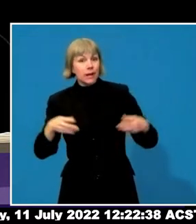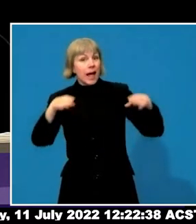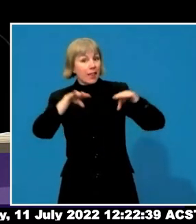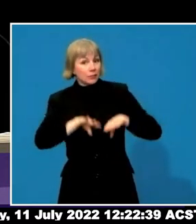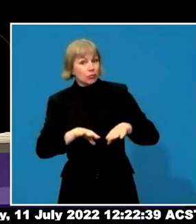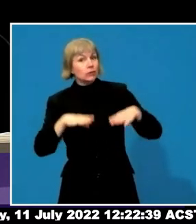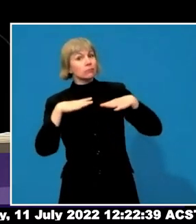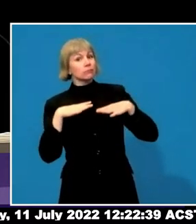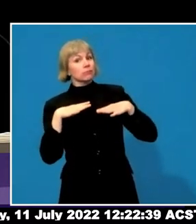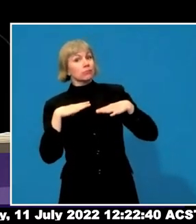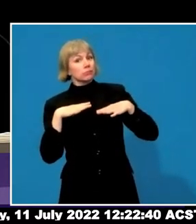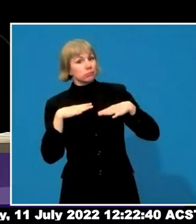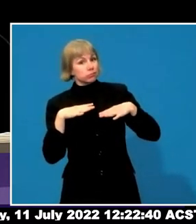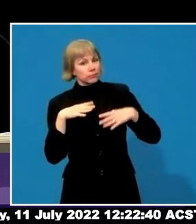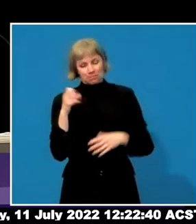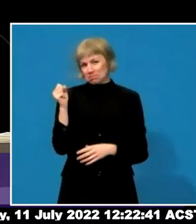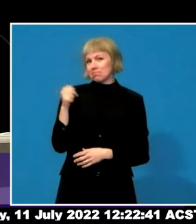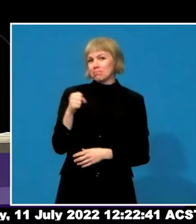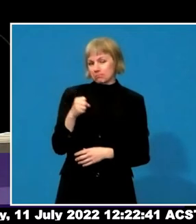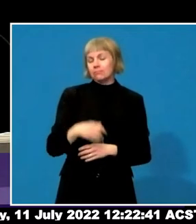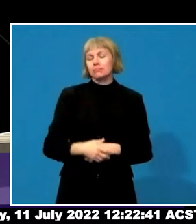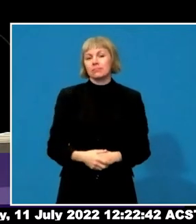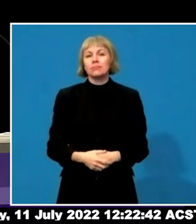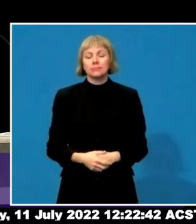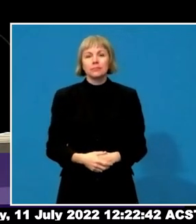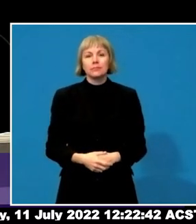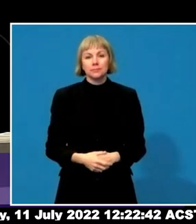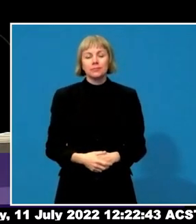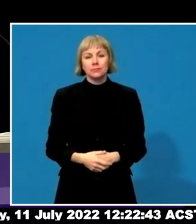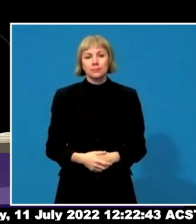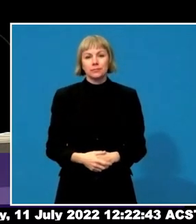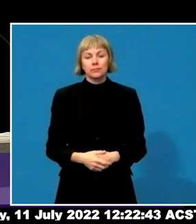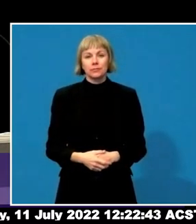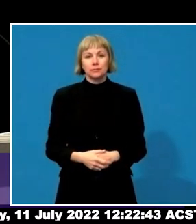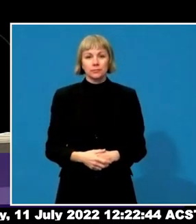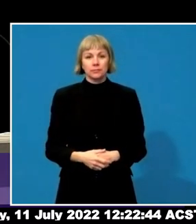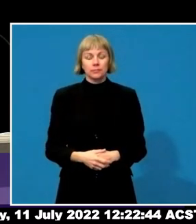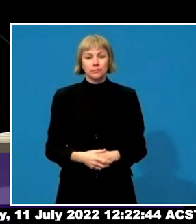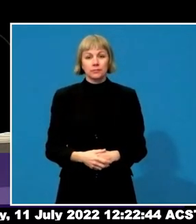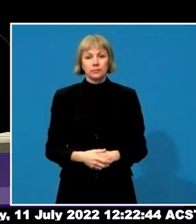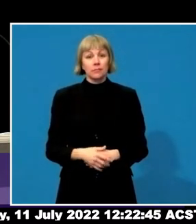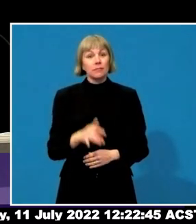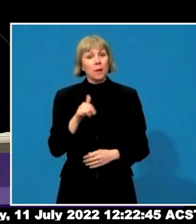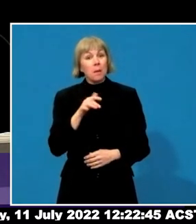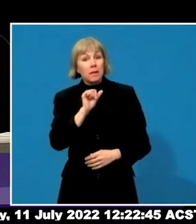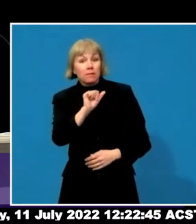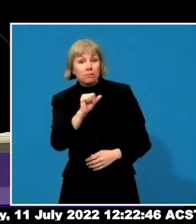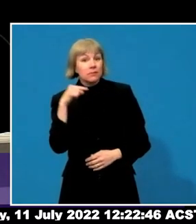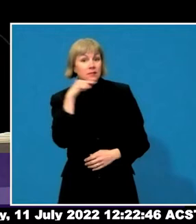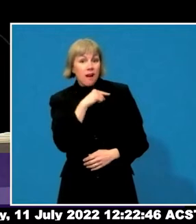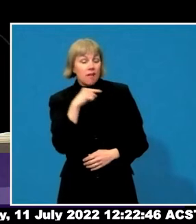Would you like maybe Joziah to come back home to have respite with you at